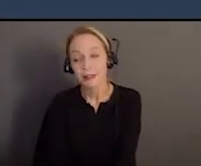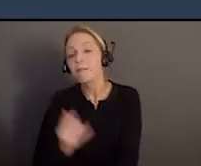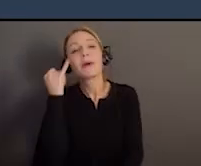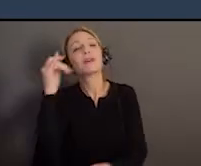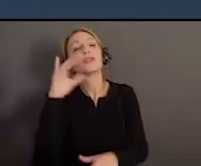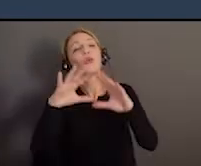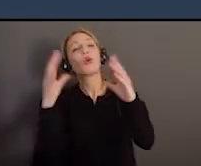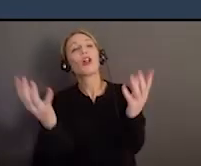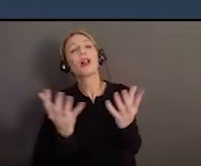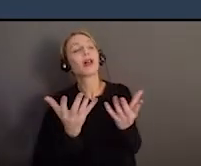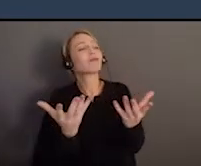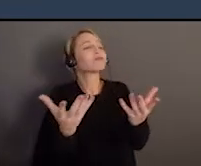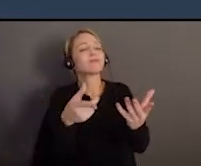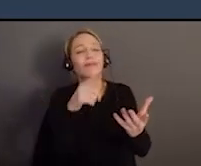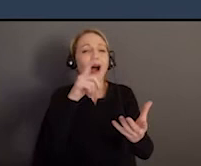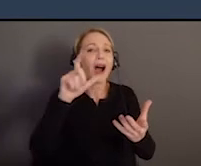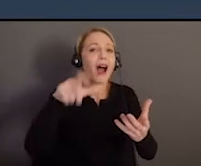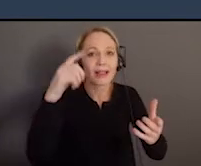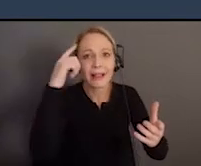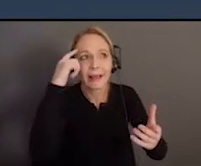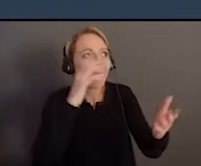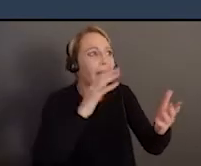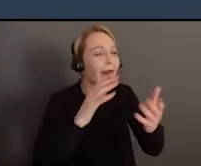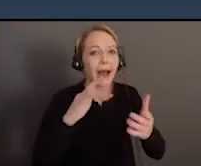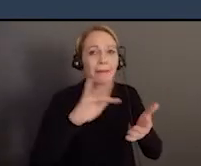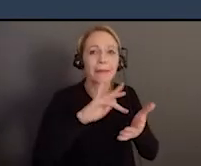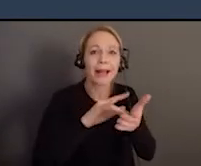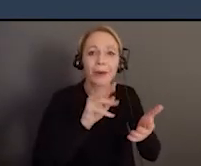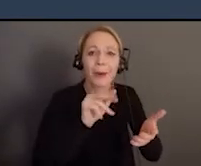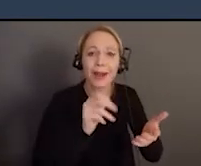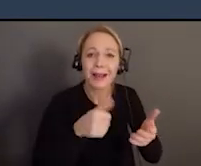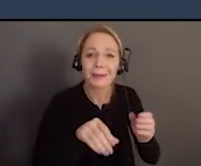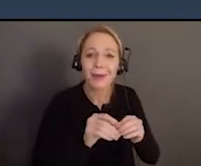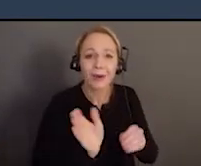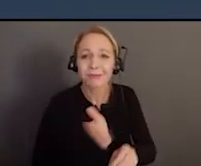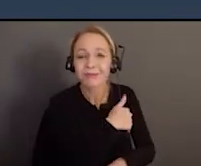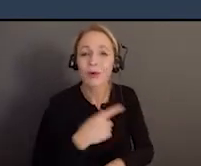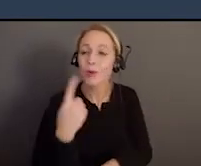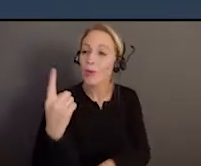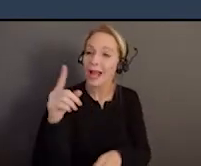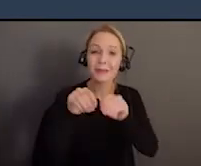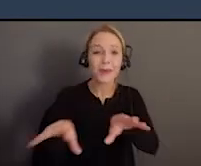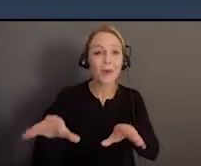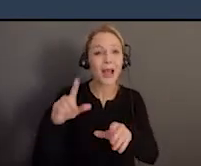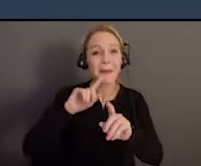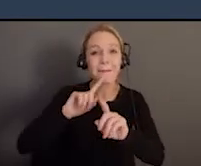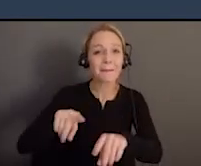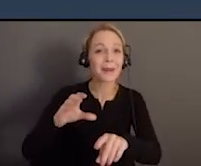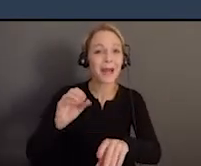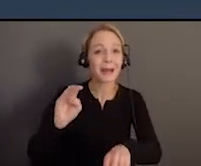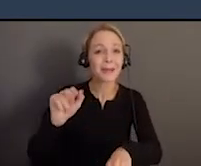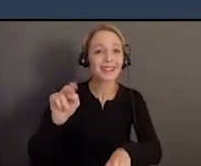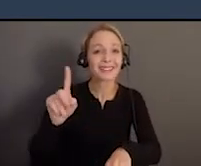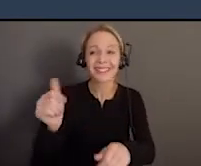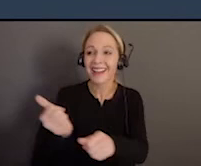MIDDLEWARE ANYMORE, AND SINGLE POINT OF COMMAND AND EVERYTHING IS UP AND RUNNING IN MINUTES.